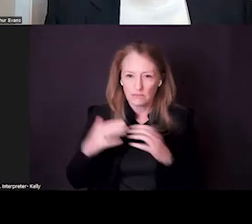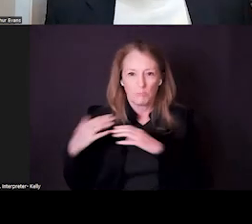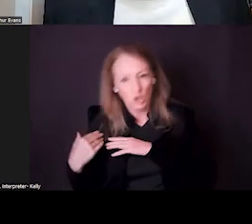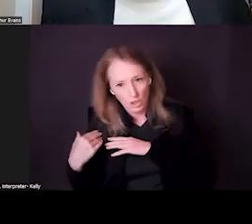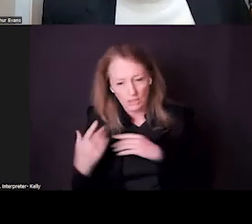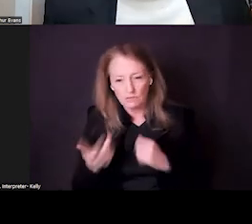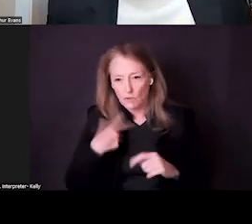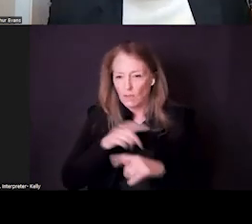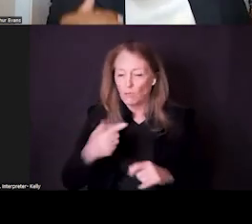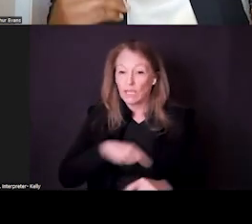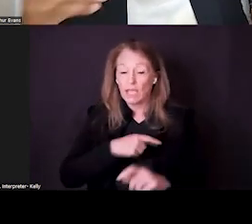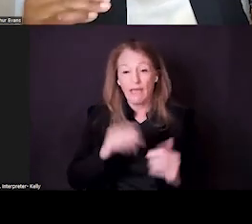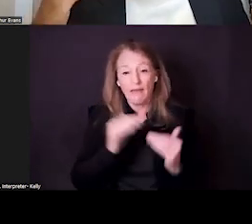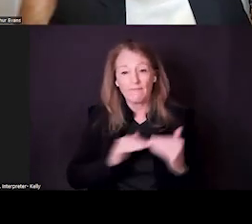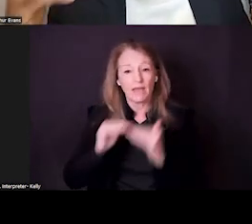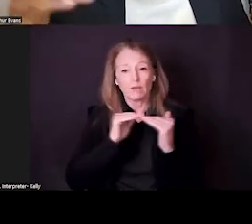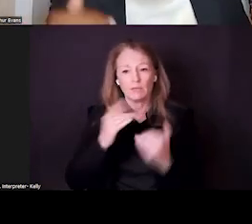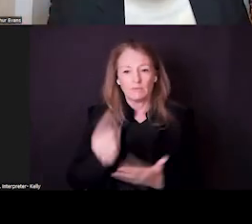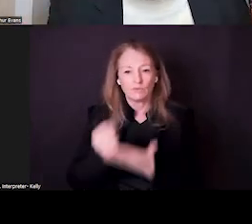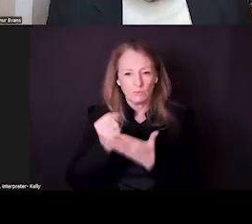LET START WITH ANOTHER CONCEPTUALIZATION. . IF THIS IS THE